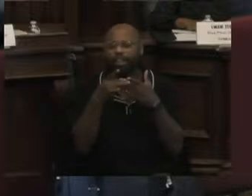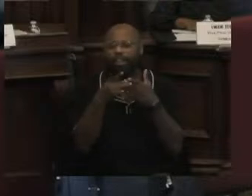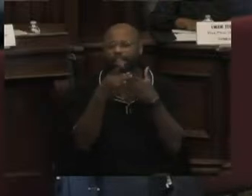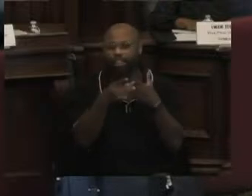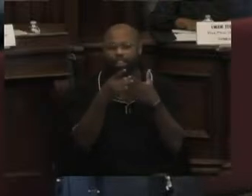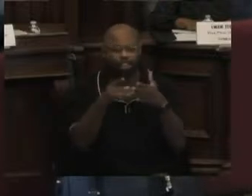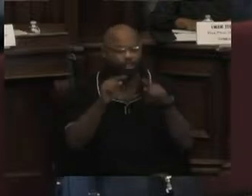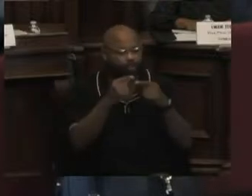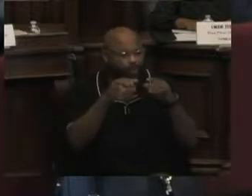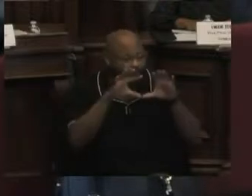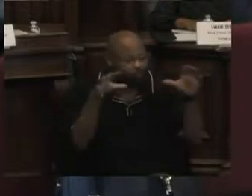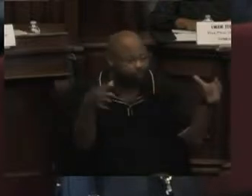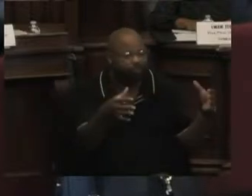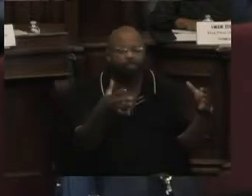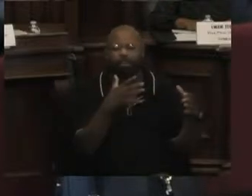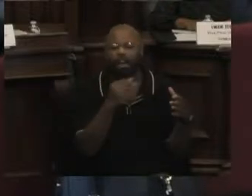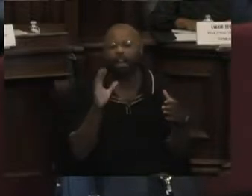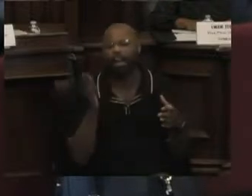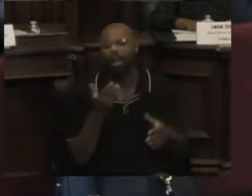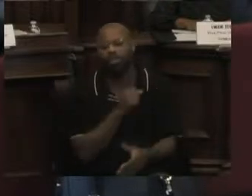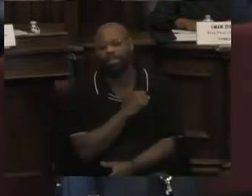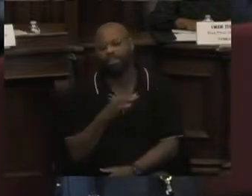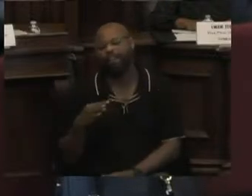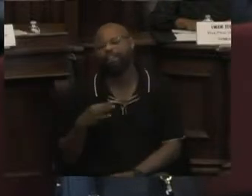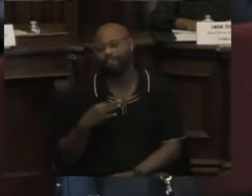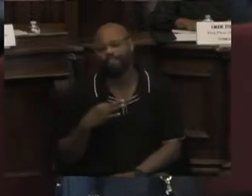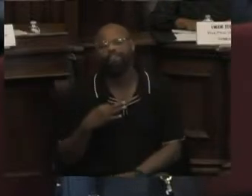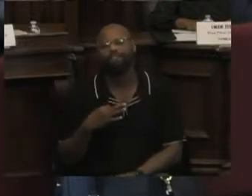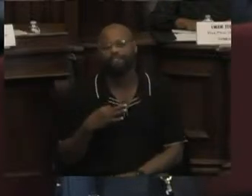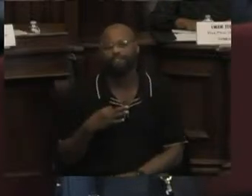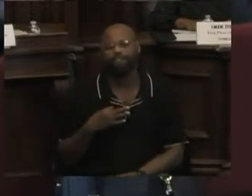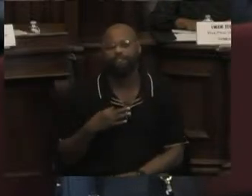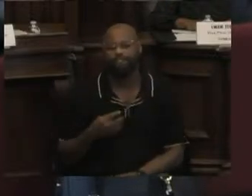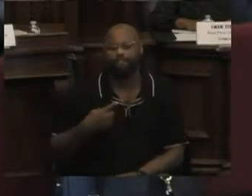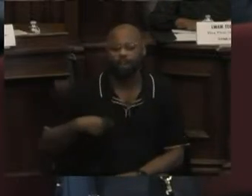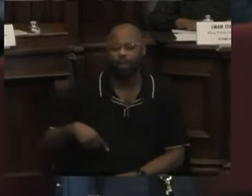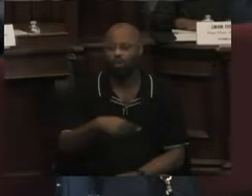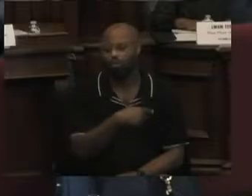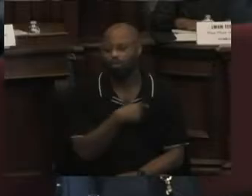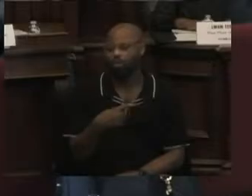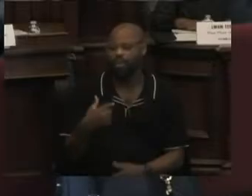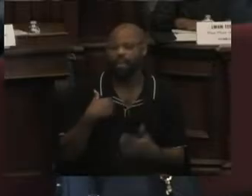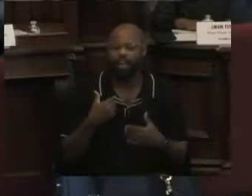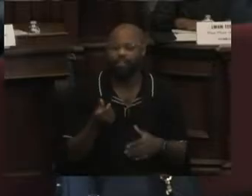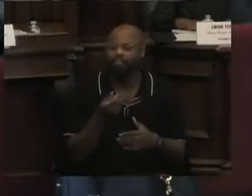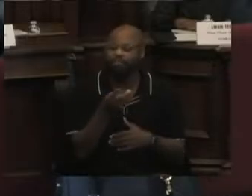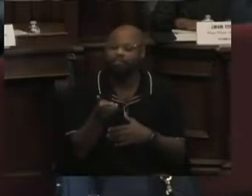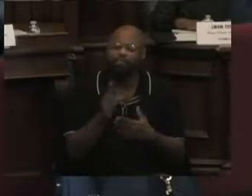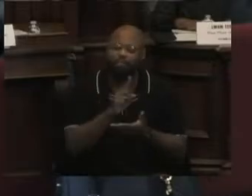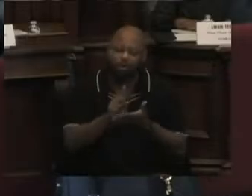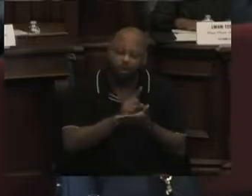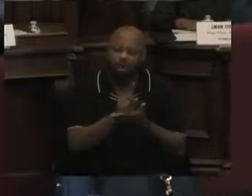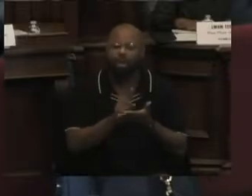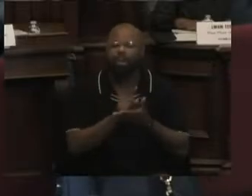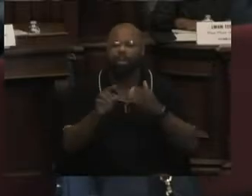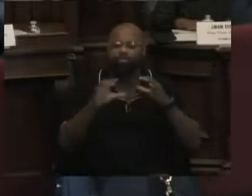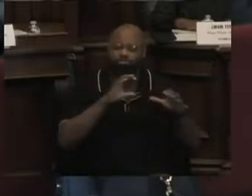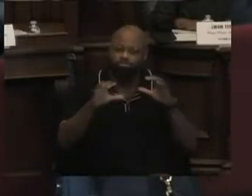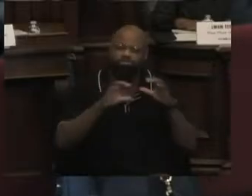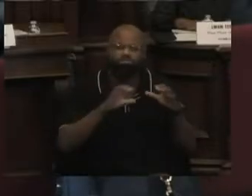chair of the Police Accountability Board. I met with the leadership team and I